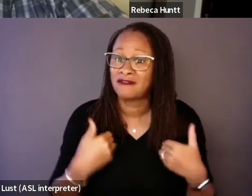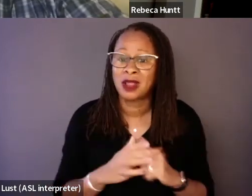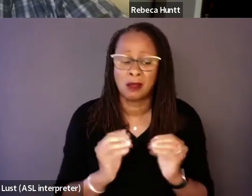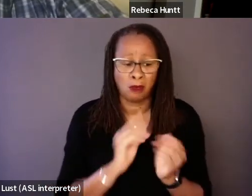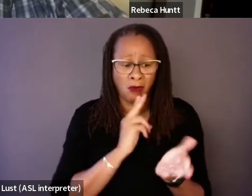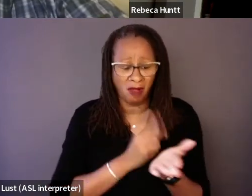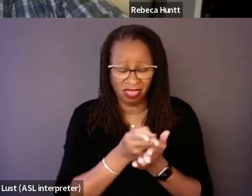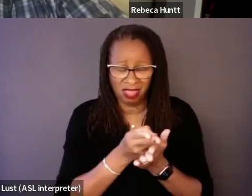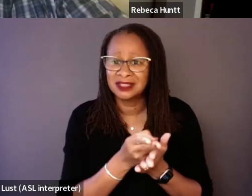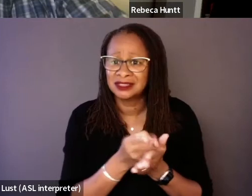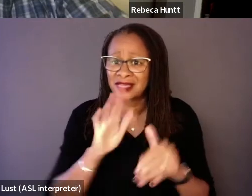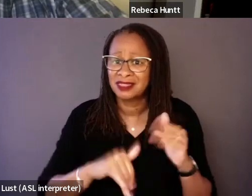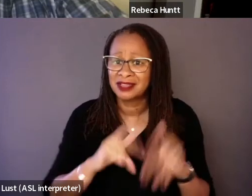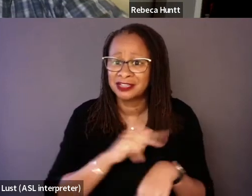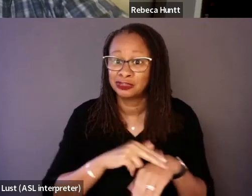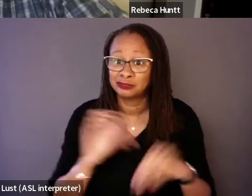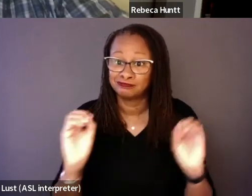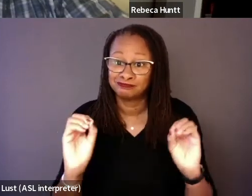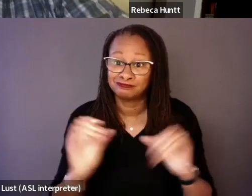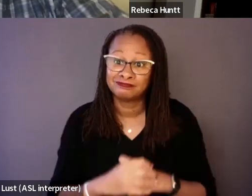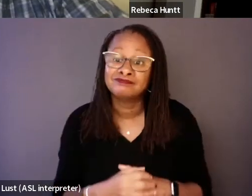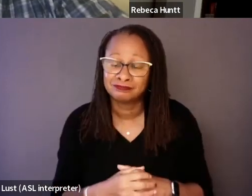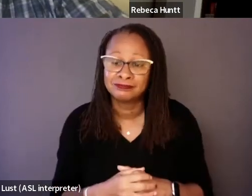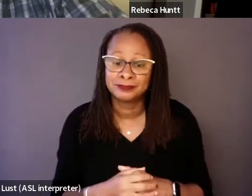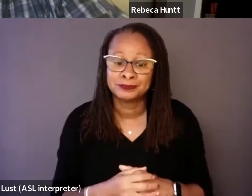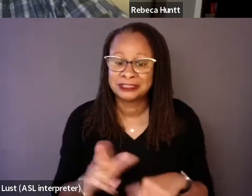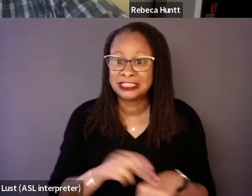It's what is more authentic than nature. Nature is.